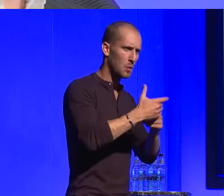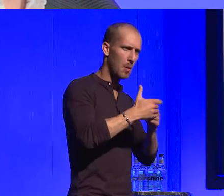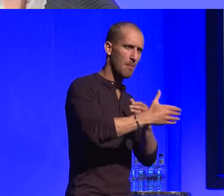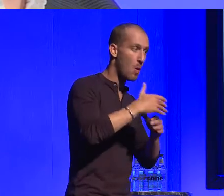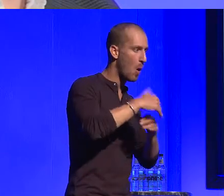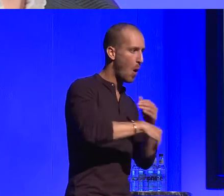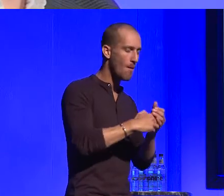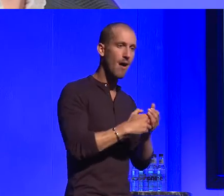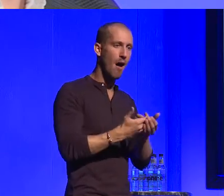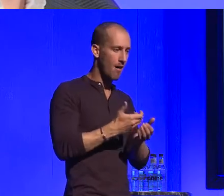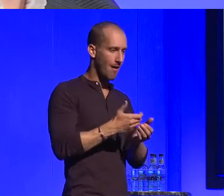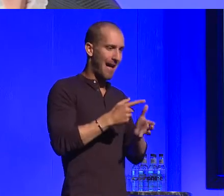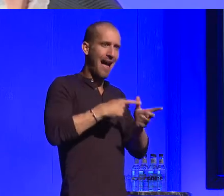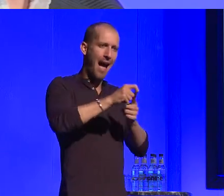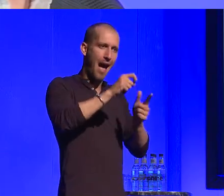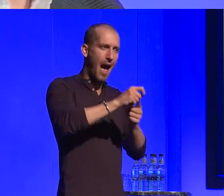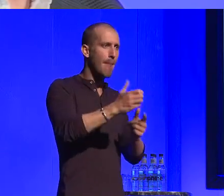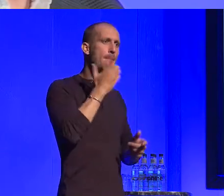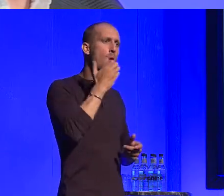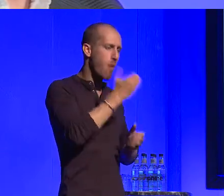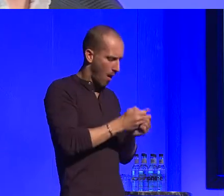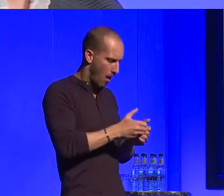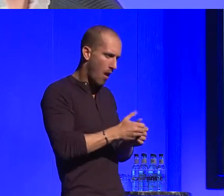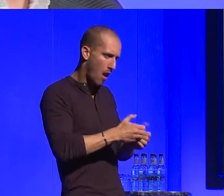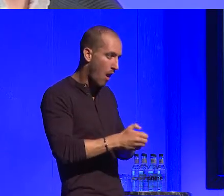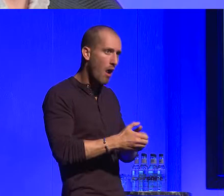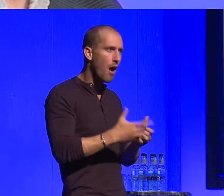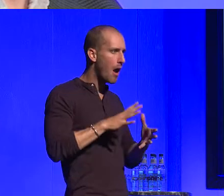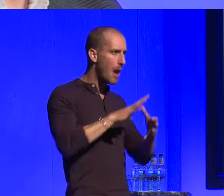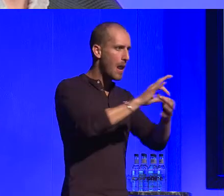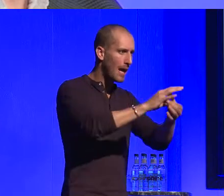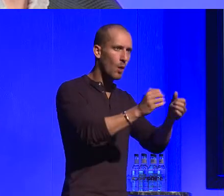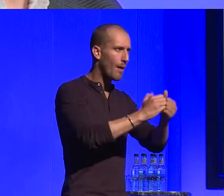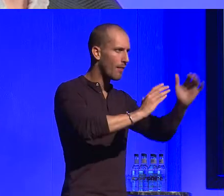A theme that came across there, and across the transparency and participation discussions,